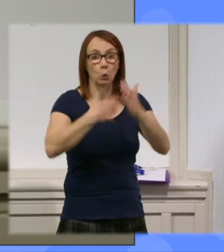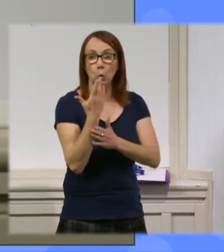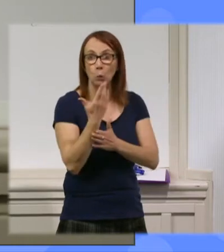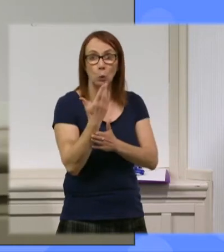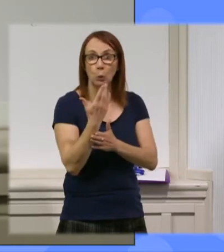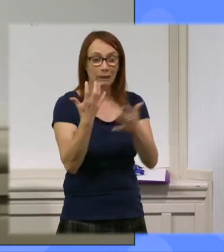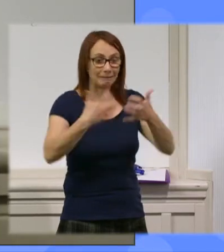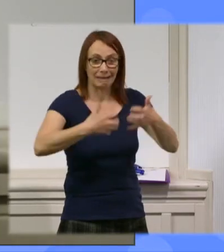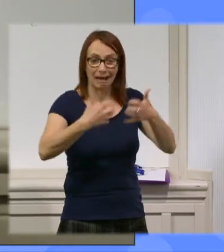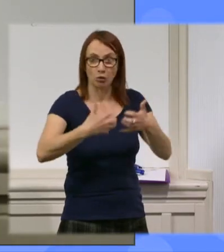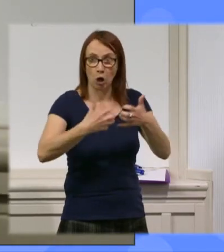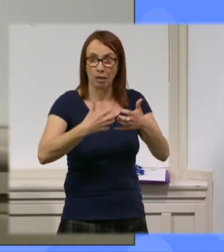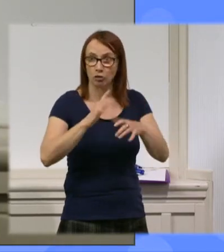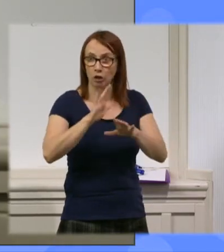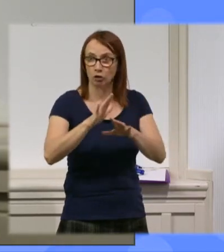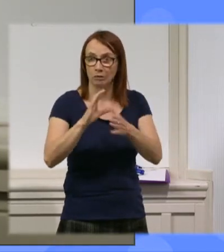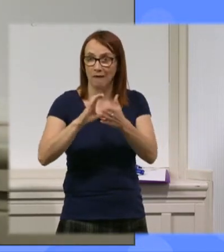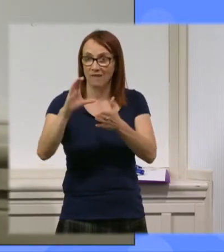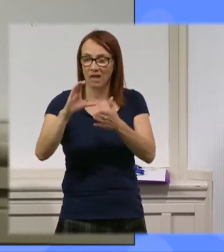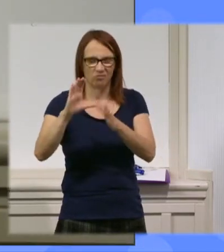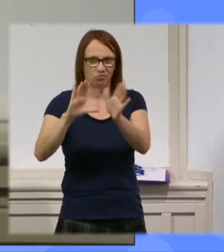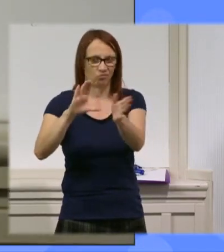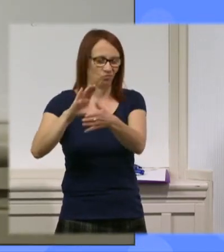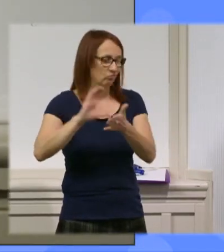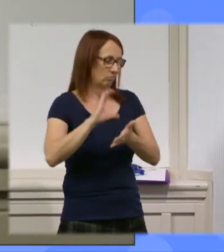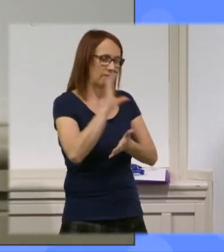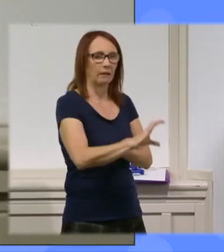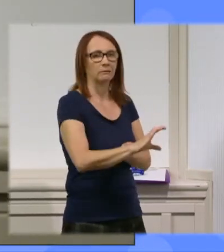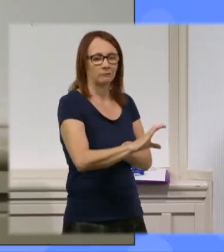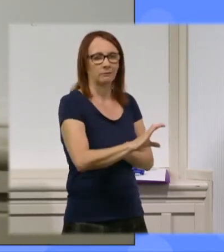in priorities that we already have we can do things like regional investment